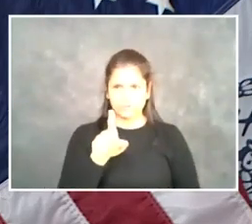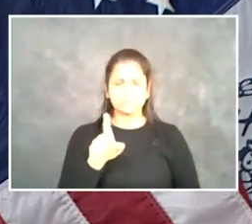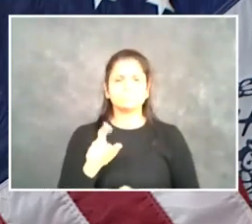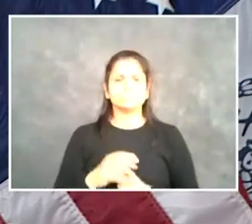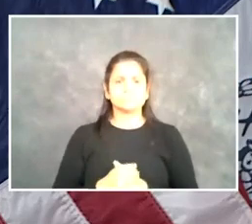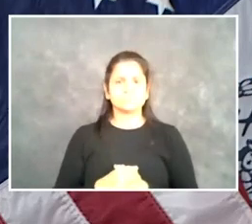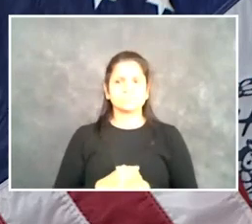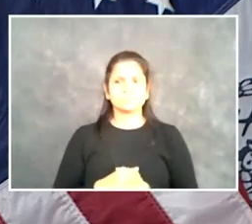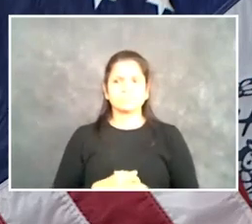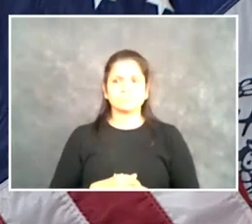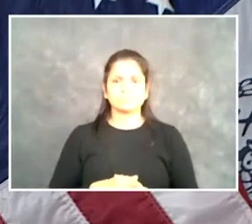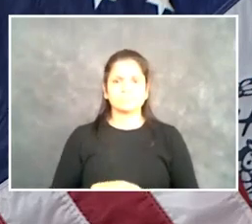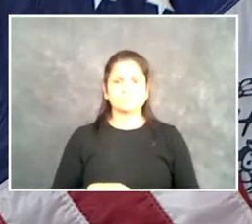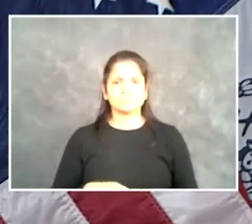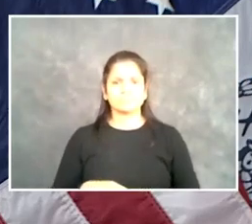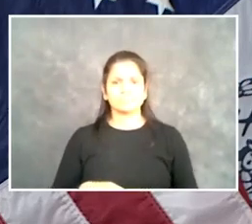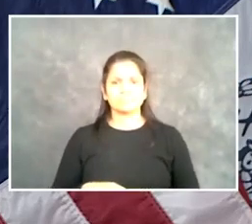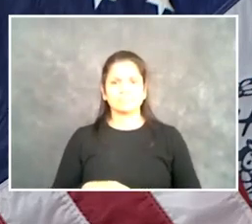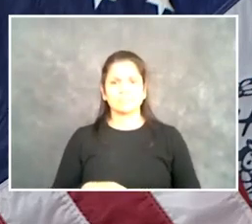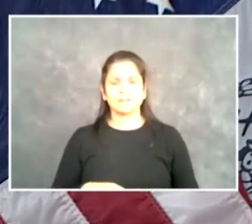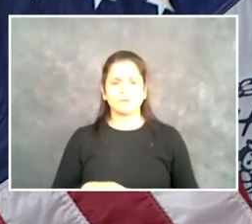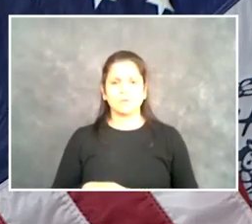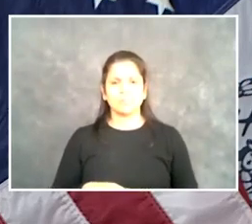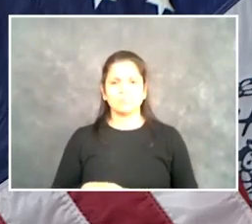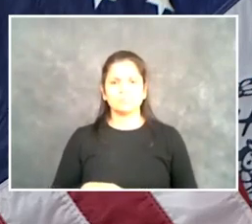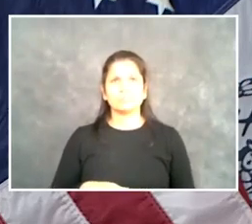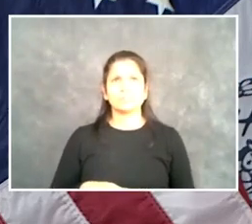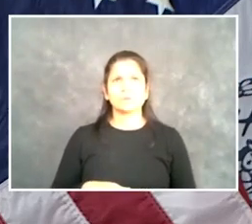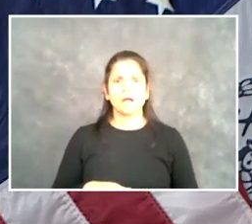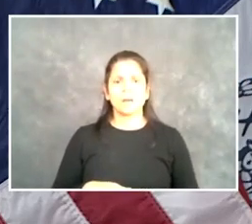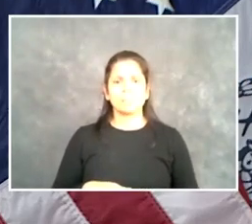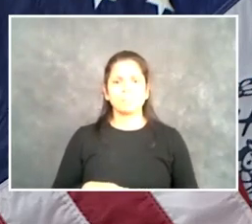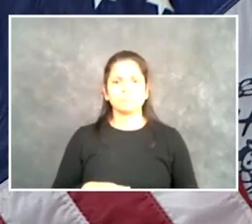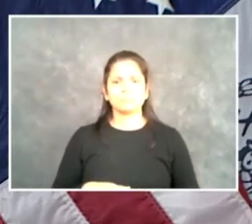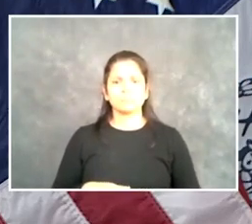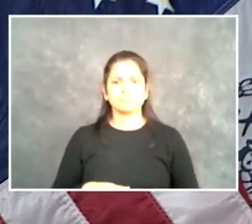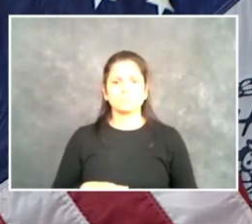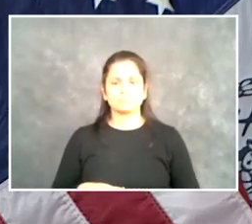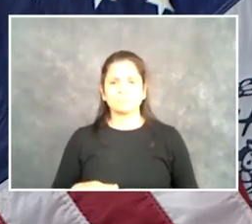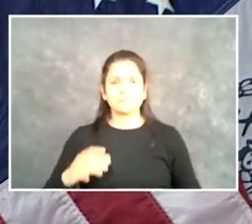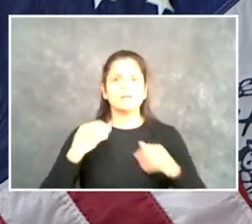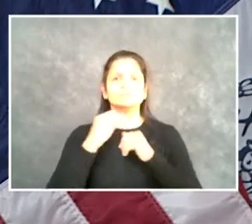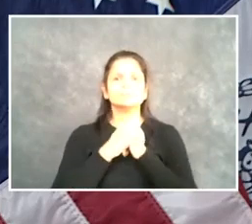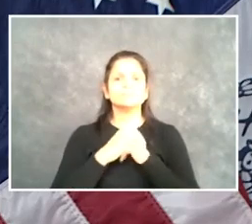I'LL START ANSWERING, YOU LET ME KNOW IF YOU BRING HIM BACK. STEVE, THANK YOU FOR YOUR